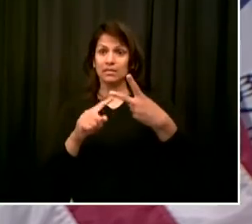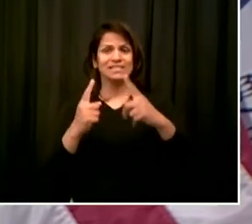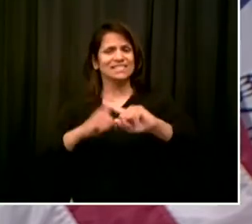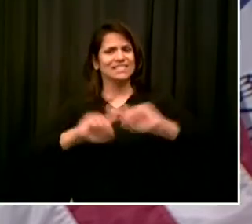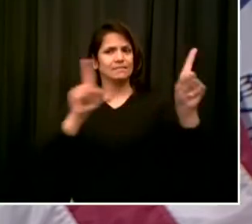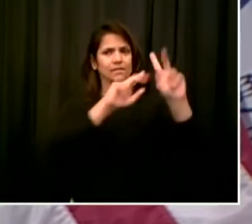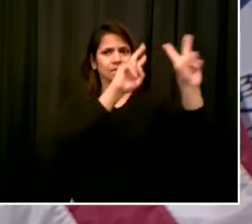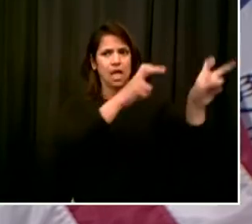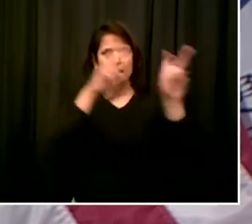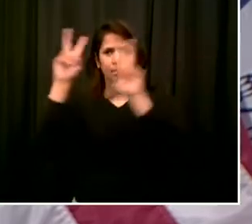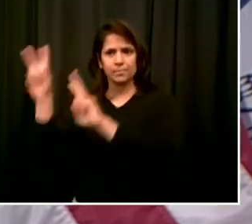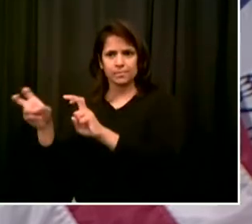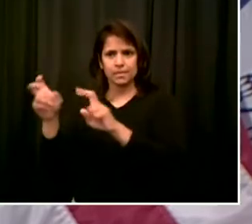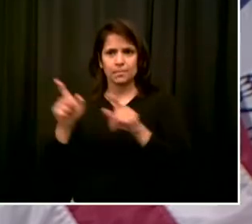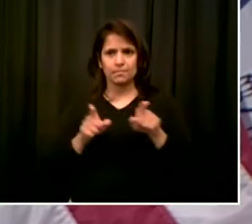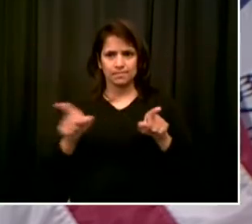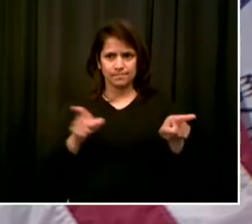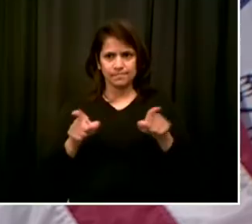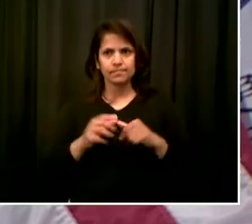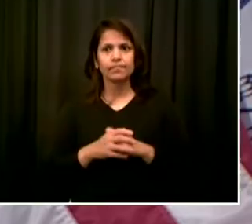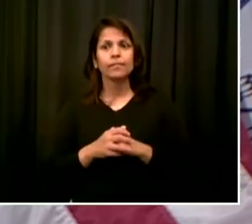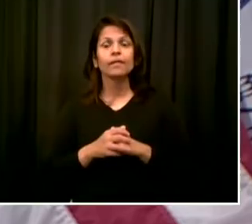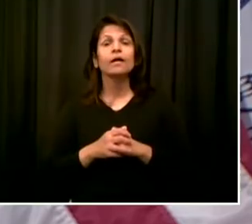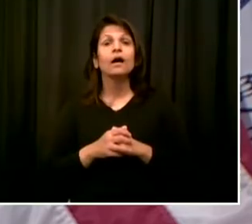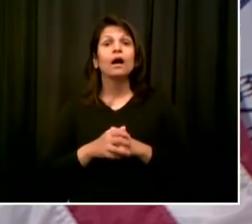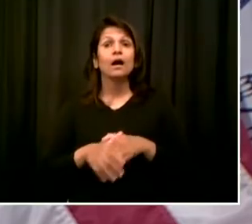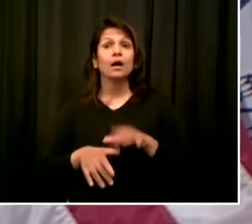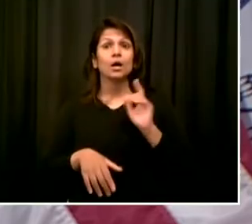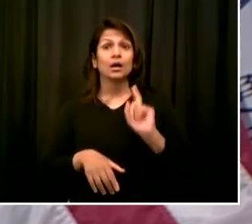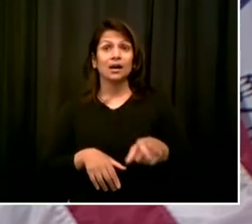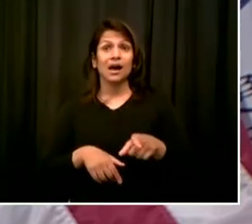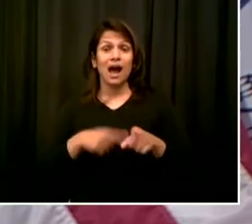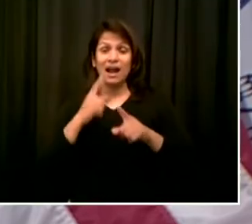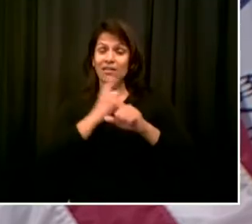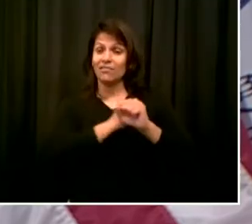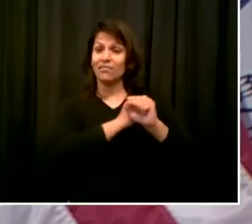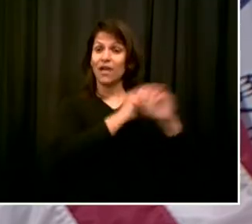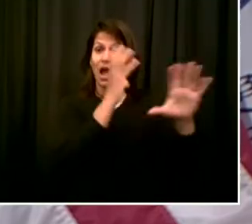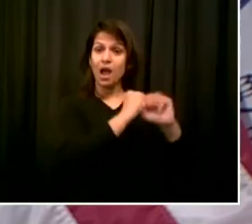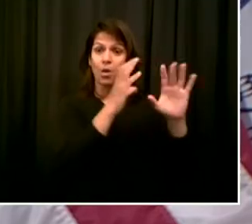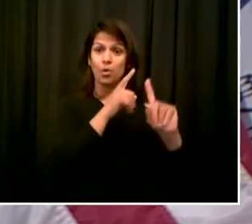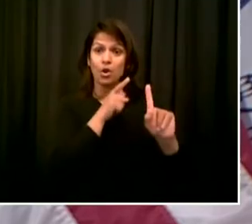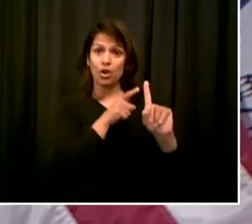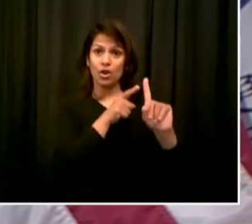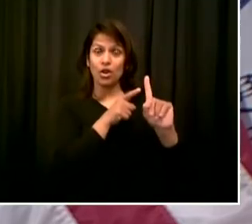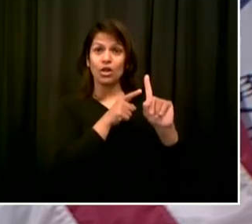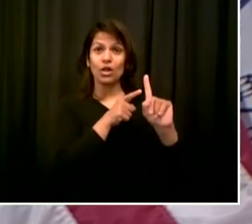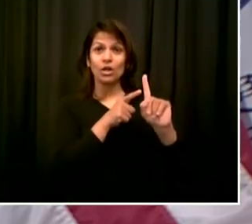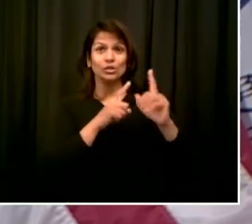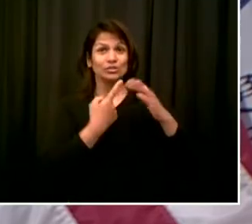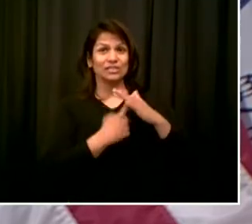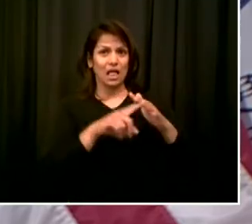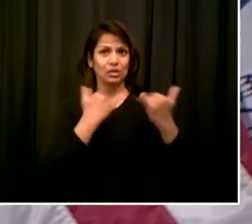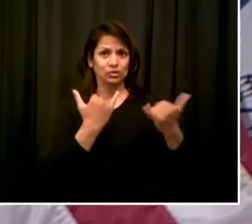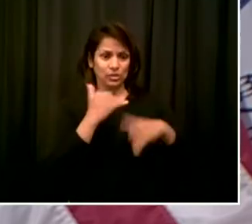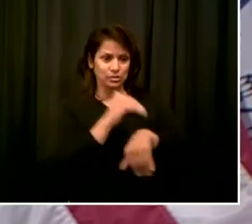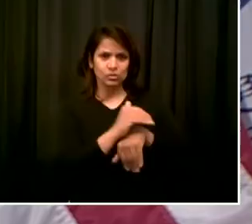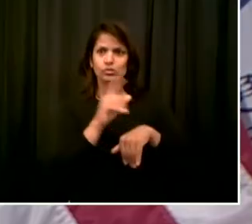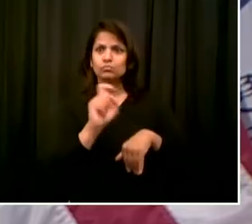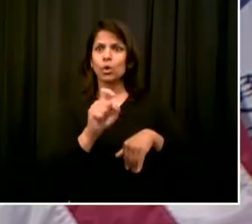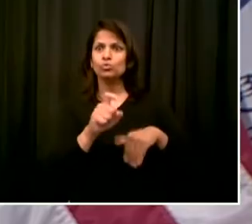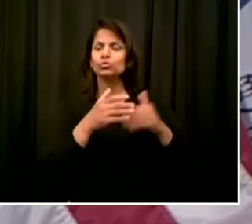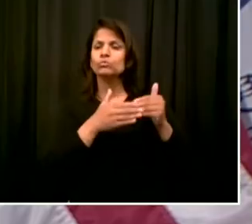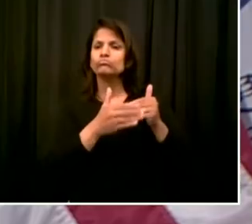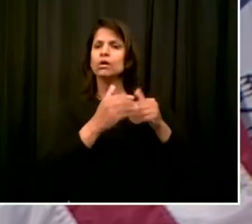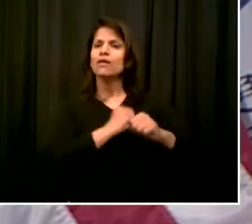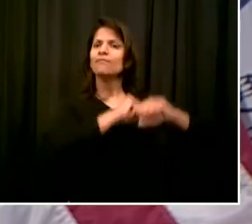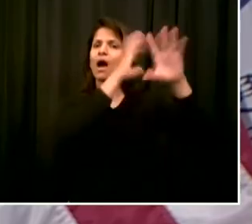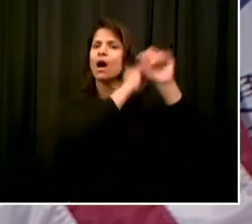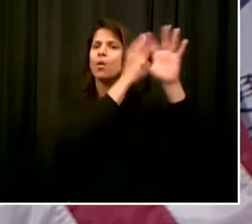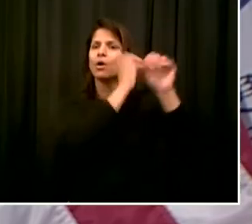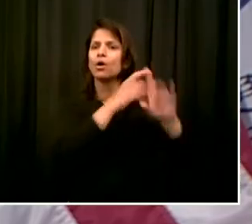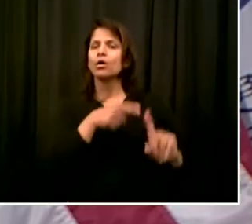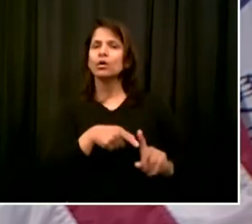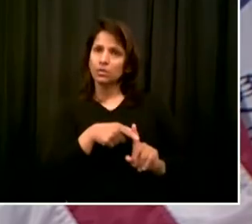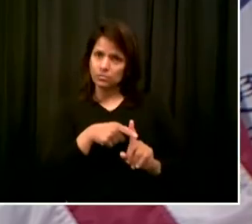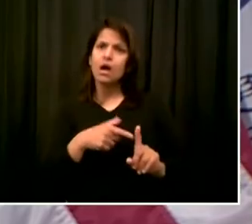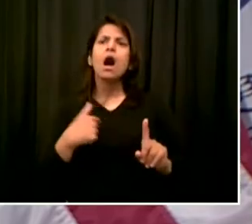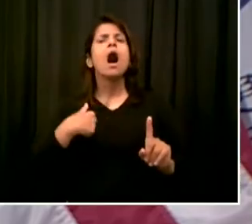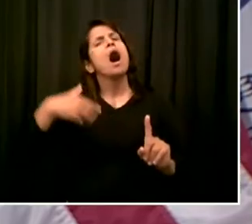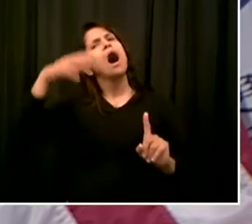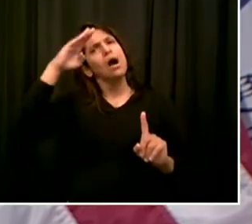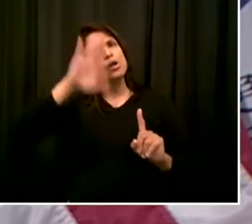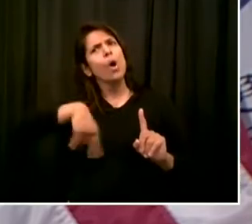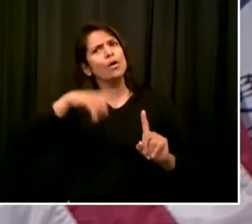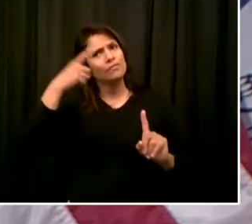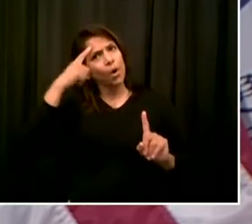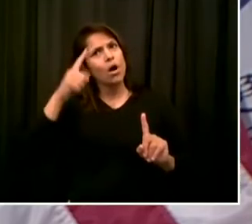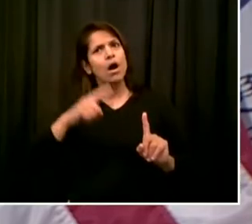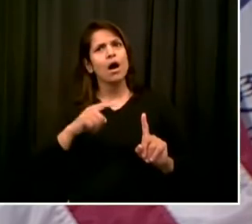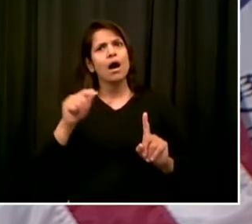THESE WERE .í¿■GIVEN, ABOUT FIV